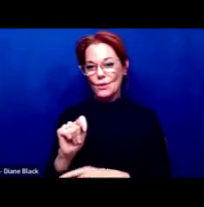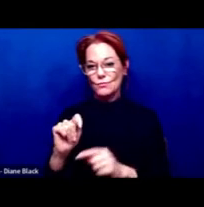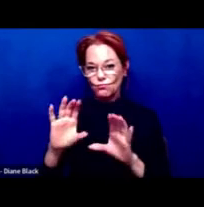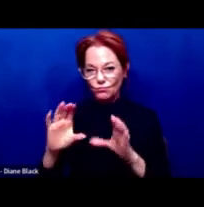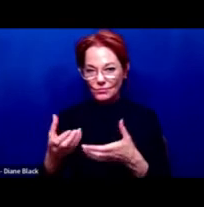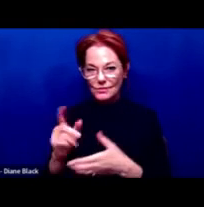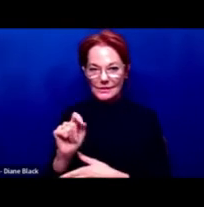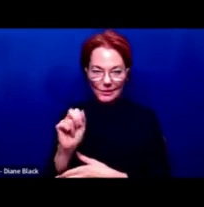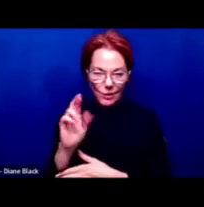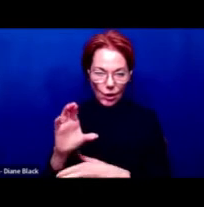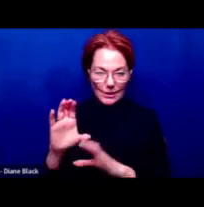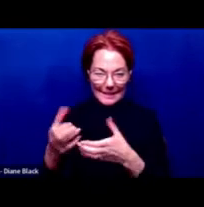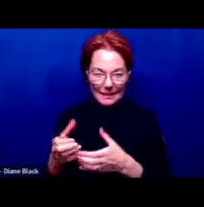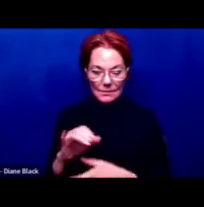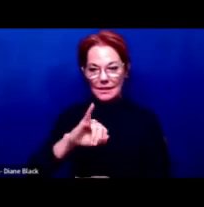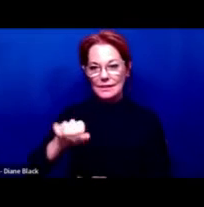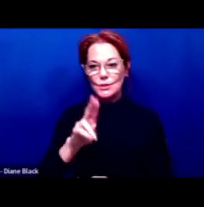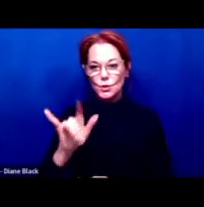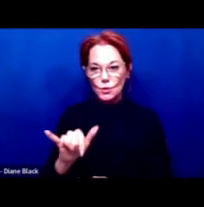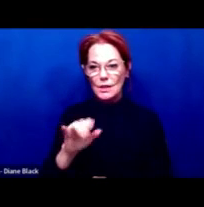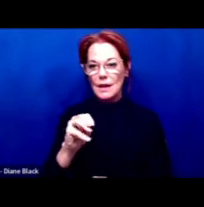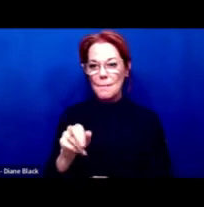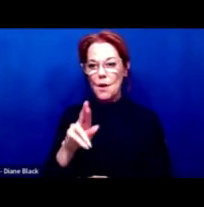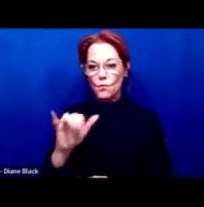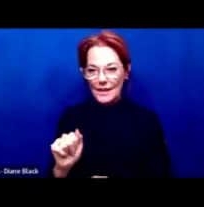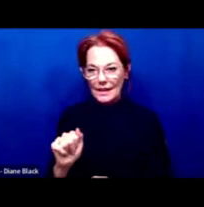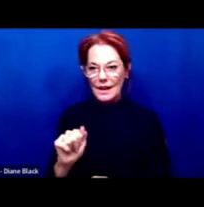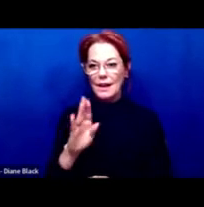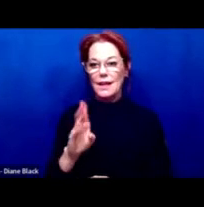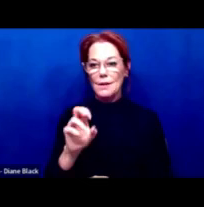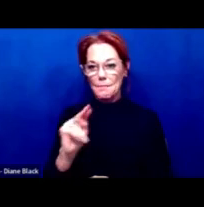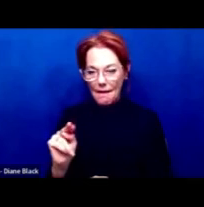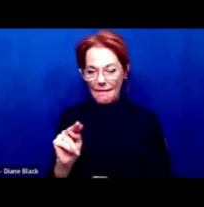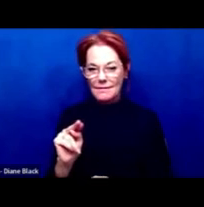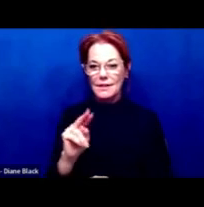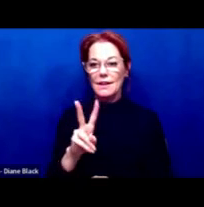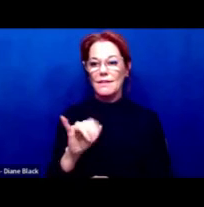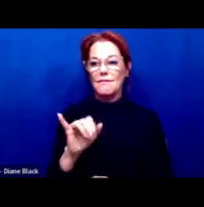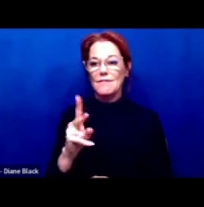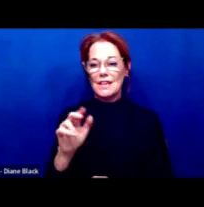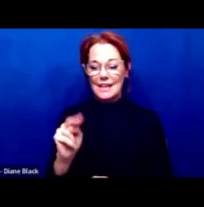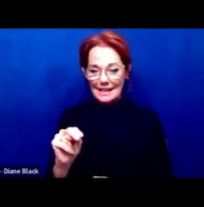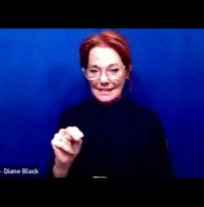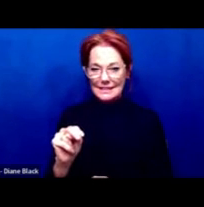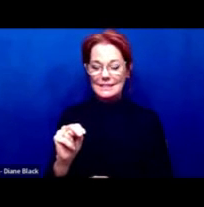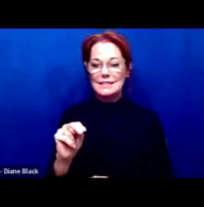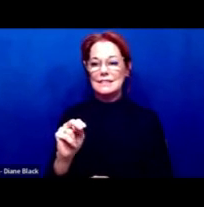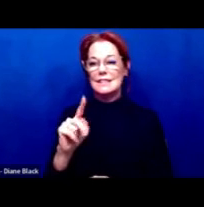Dettmer. Maria Crowley also Ben Cichocki, Vivien Solomon and of course Terry Camacho Gonsalves